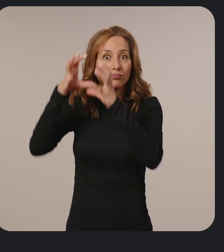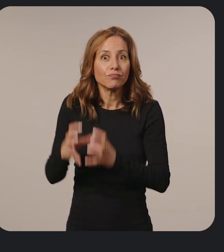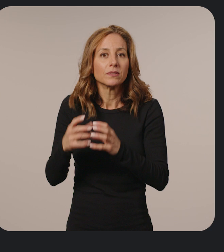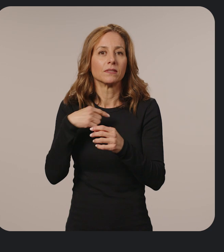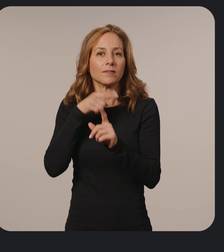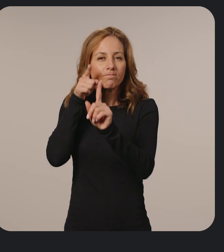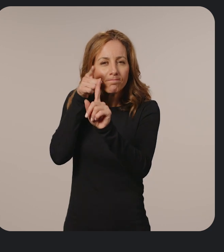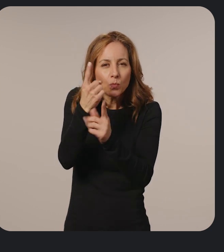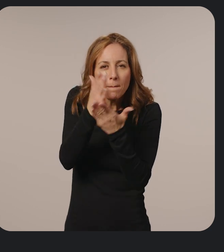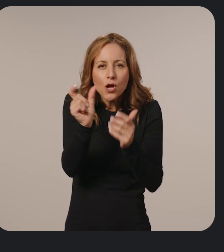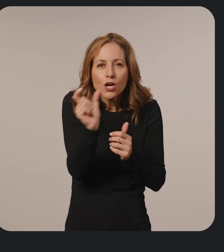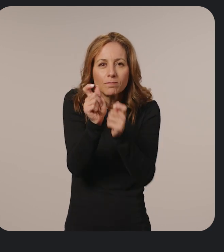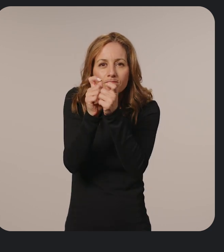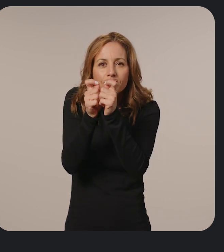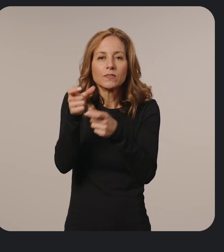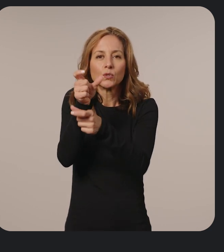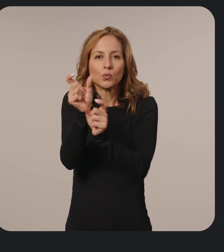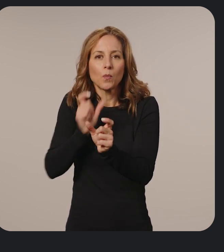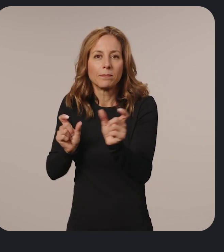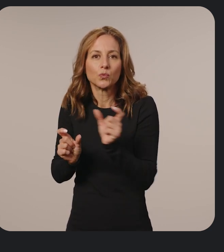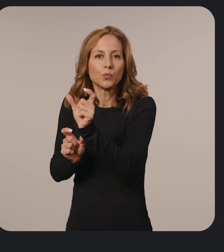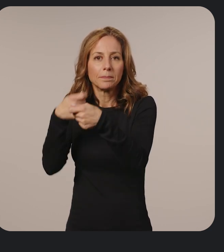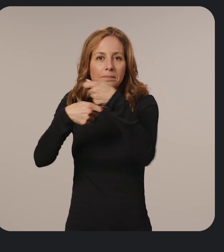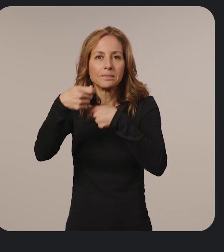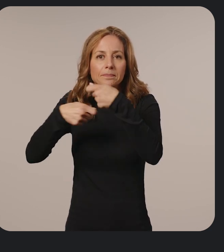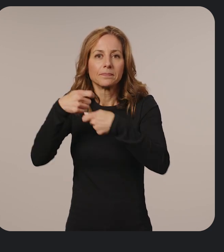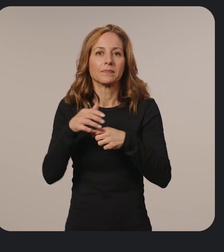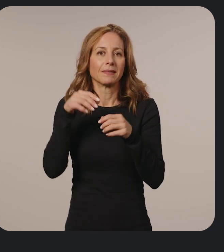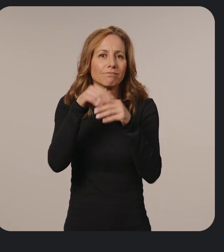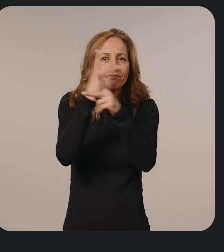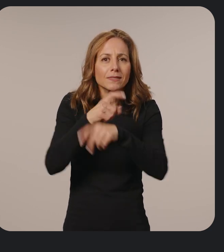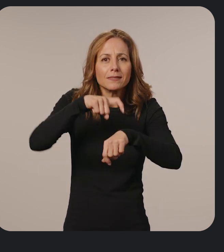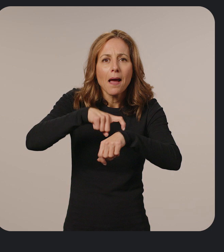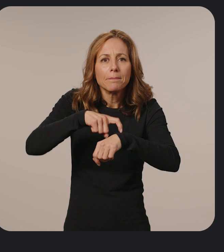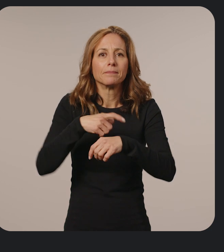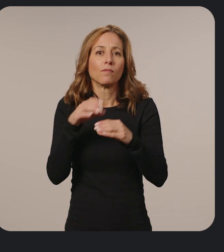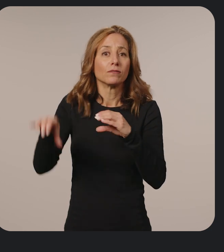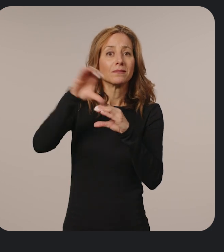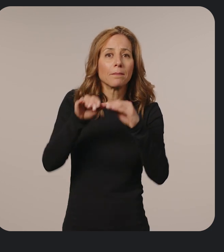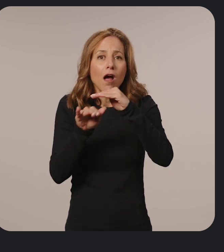just a part of the model, a part that we can swap in and out of inference time on top of a single underlying LM instance.